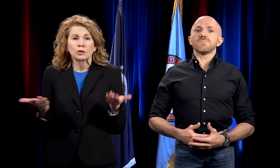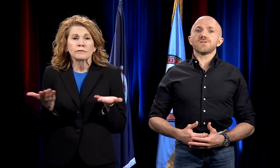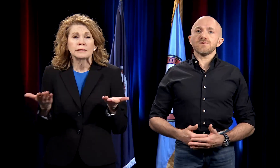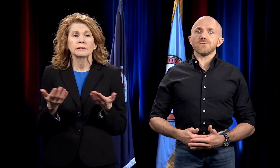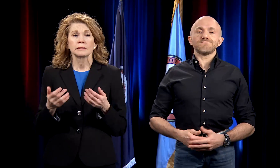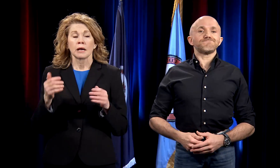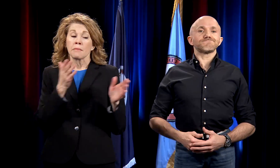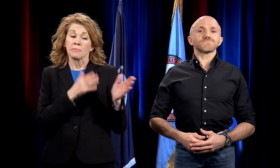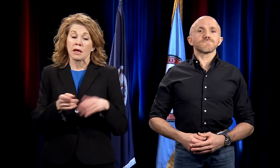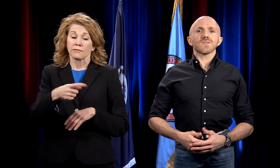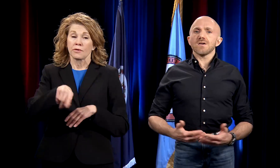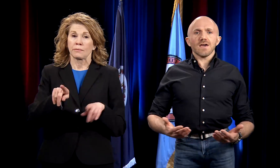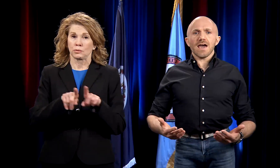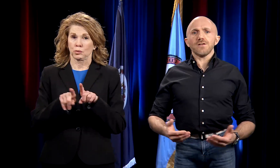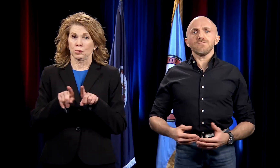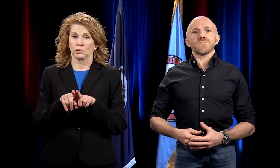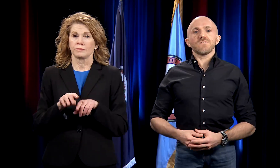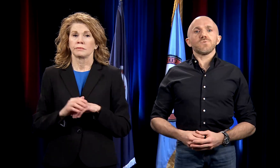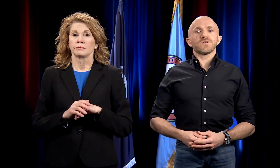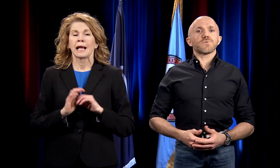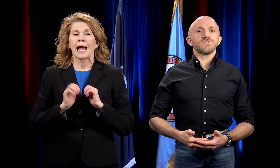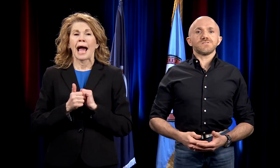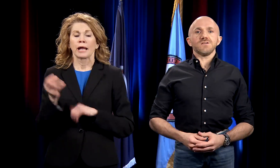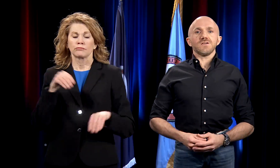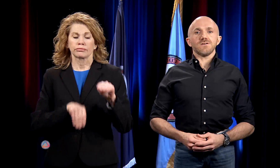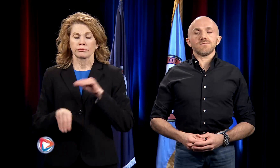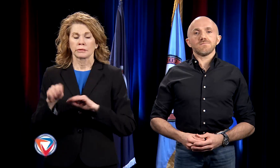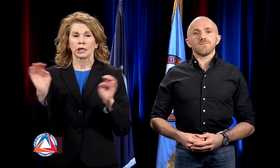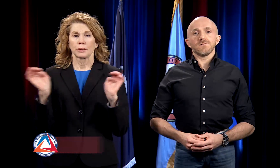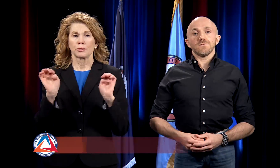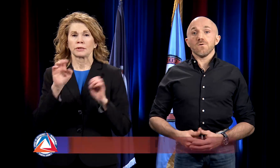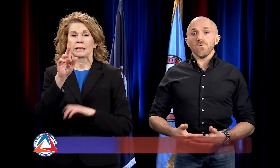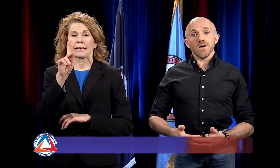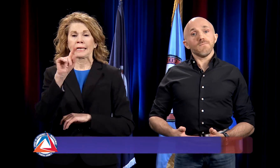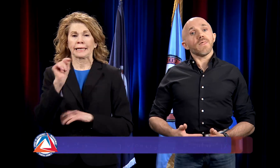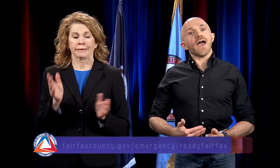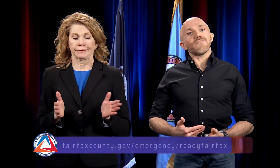them too. How do you assemble an emergency kit? Well, have